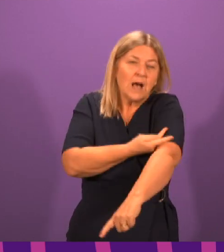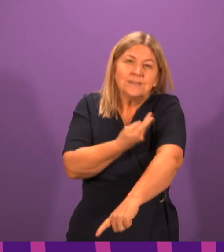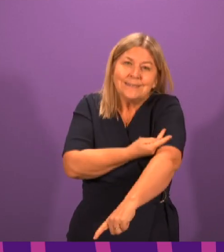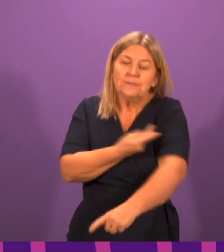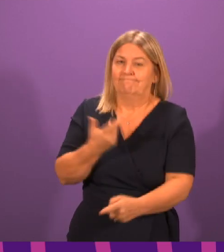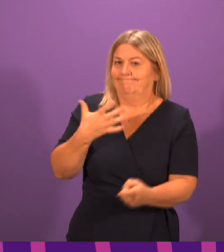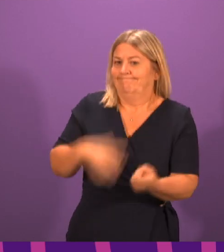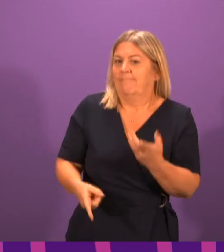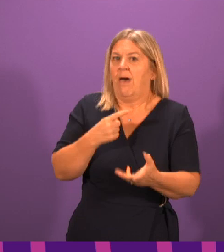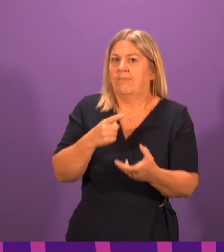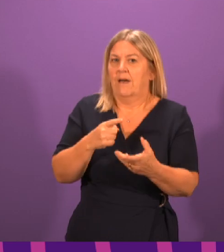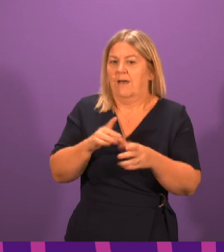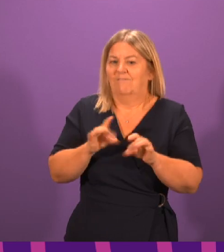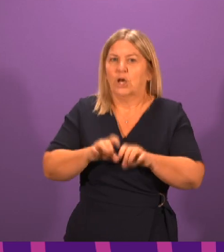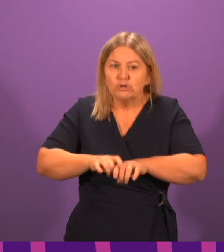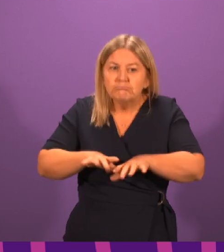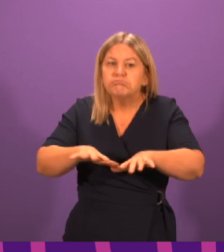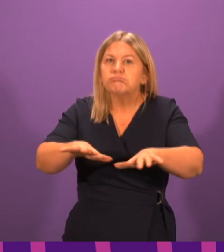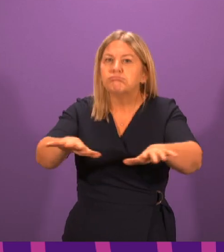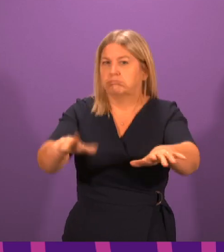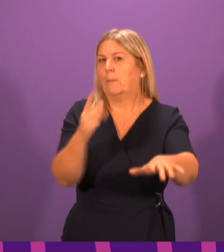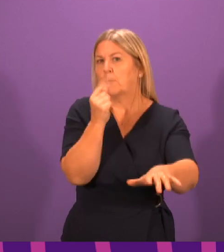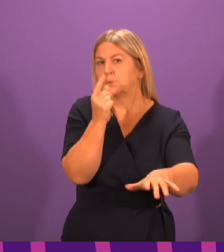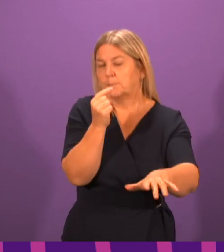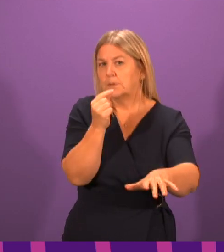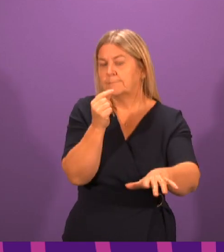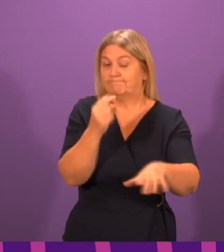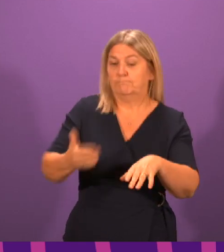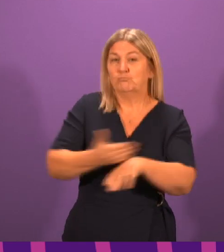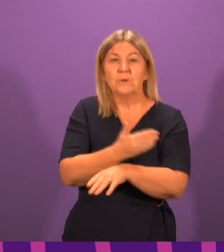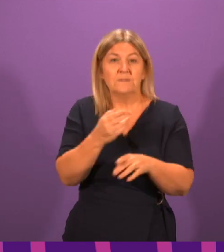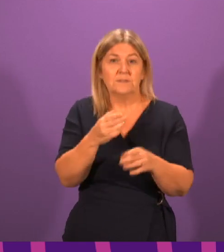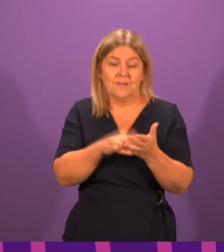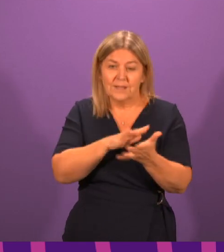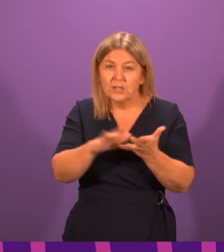are probable. Previously, the incredible commitment of our health and social care staff,